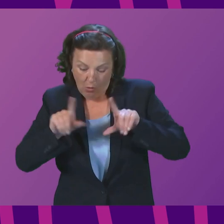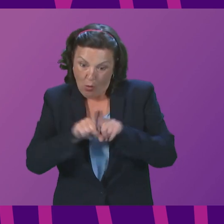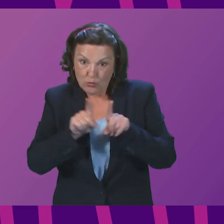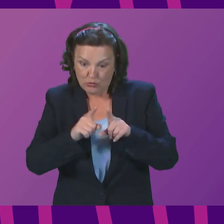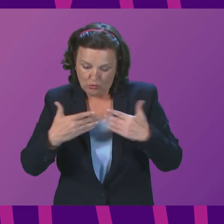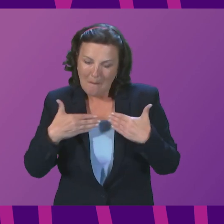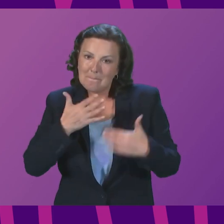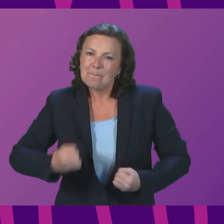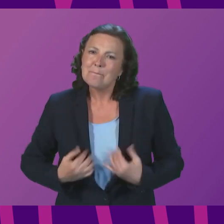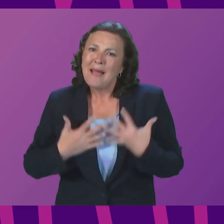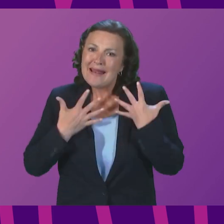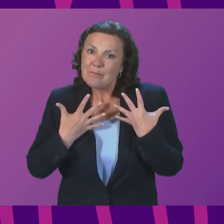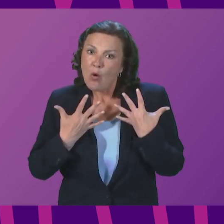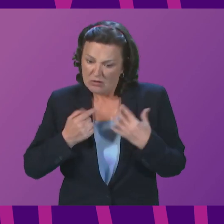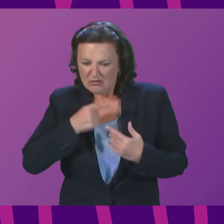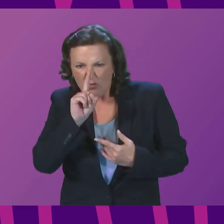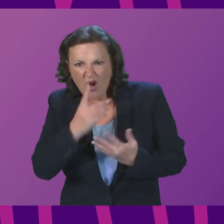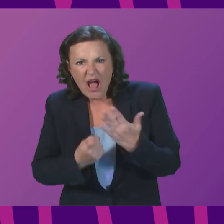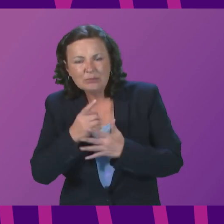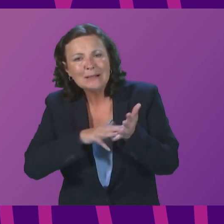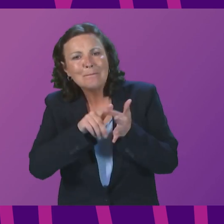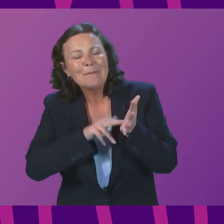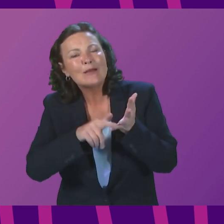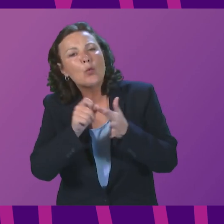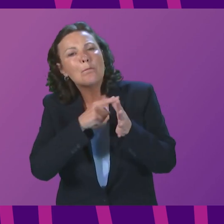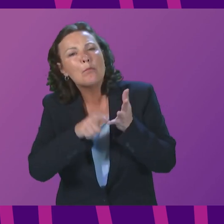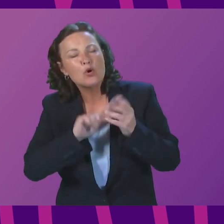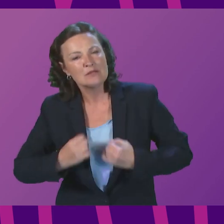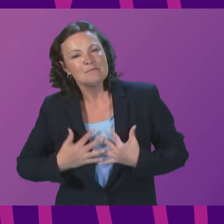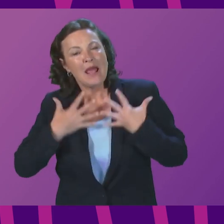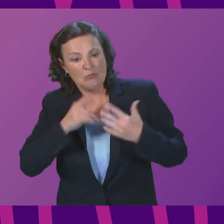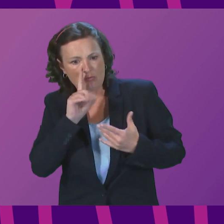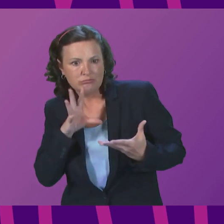A range of things have already happened, but it is important that we drive forward all